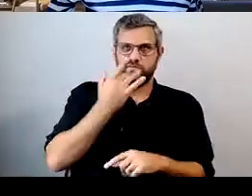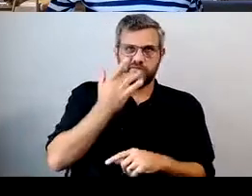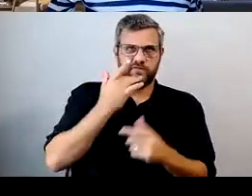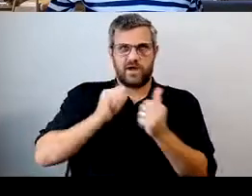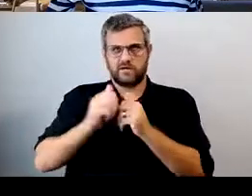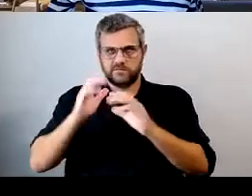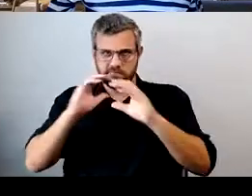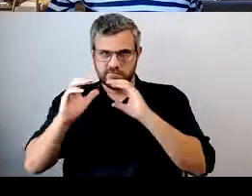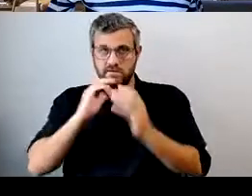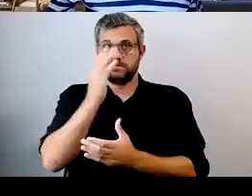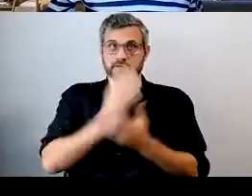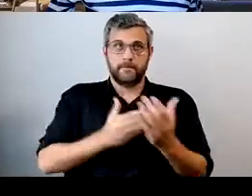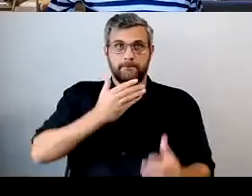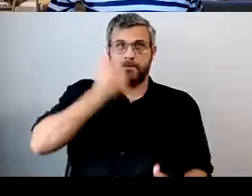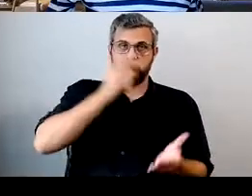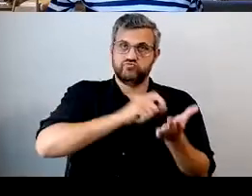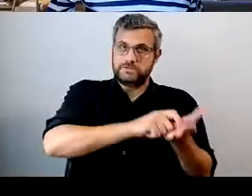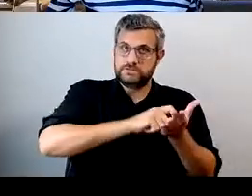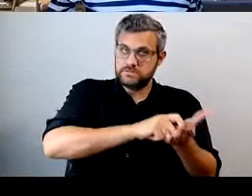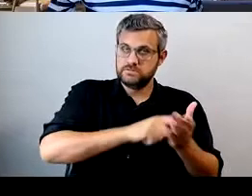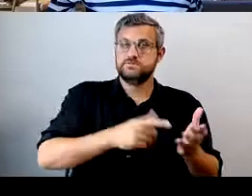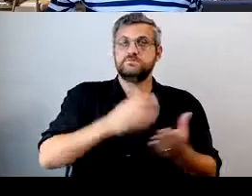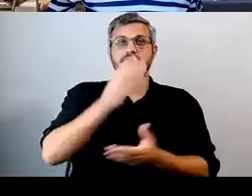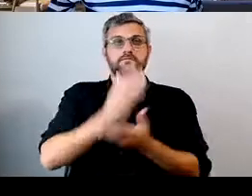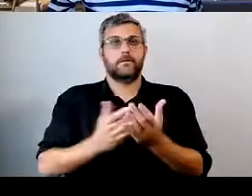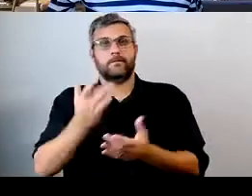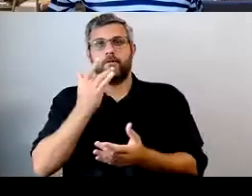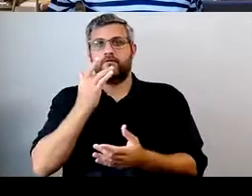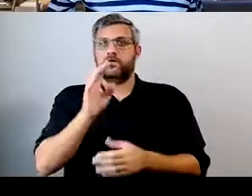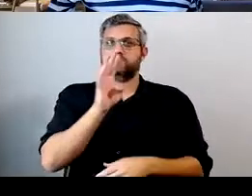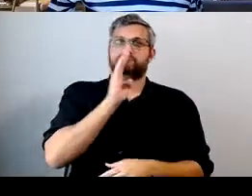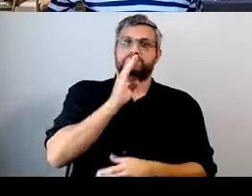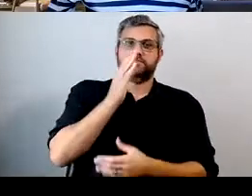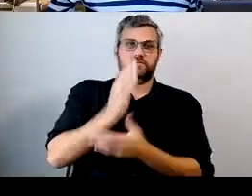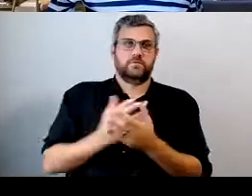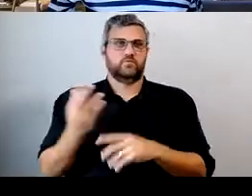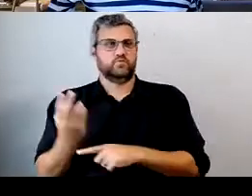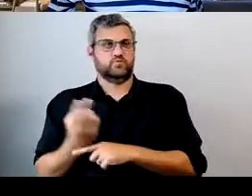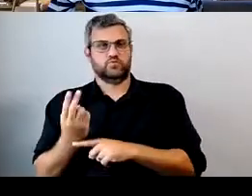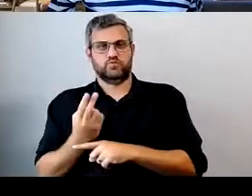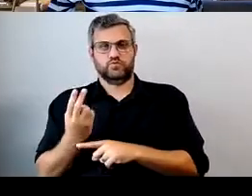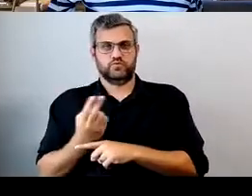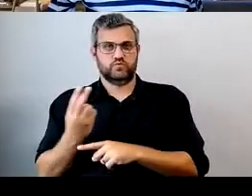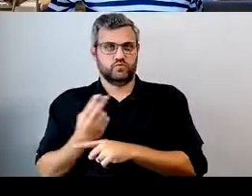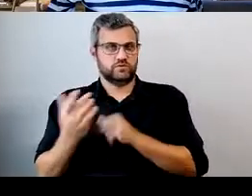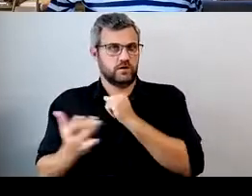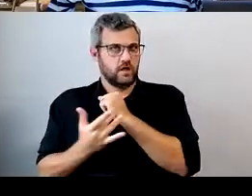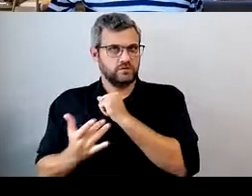some express themselves best in written language, some prefer verbal speech, others use technology,